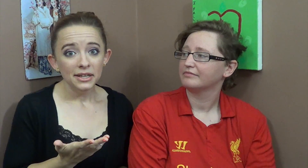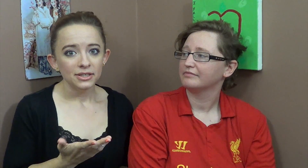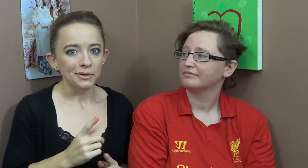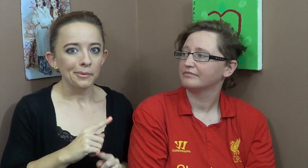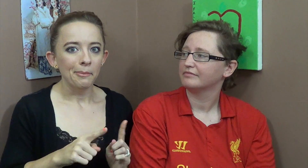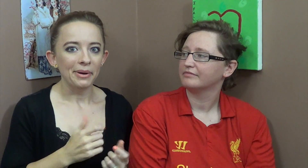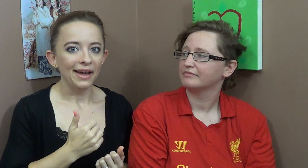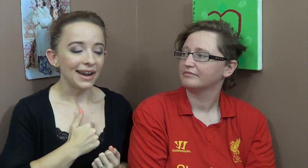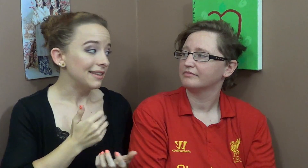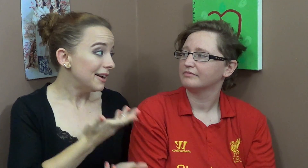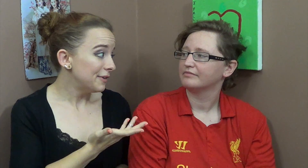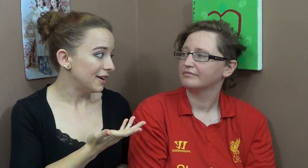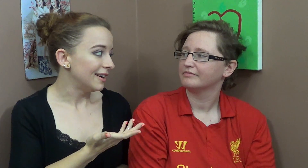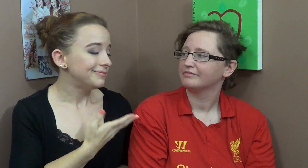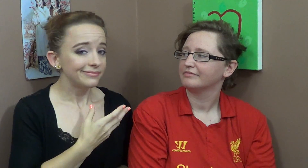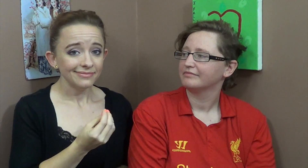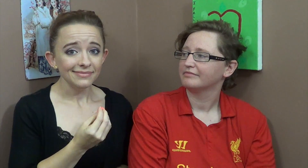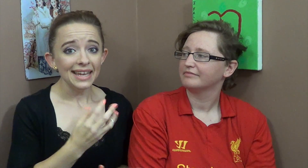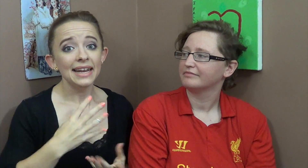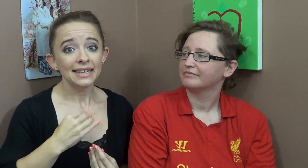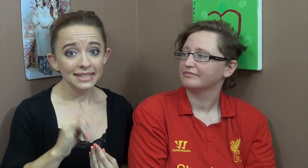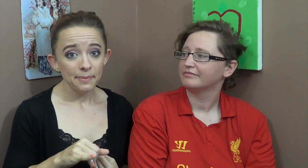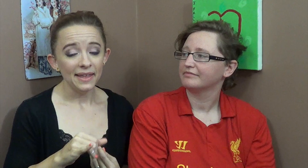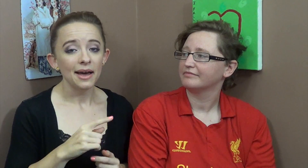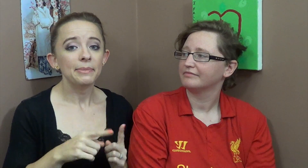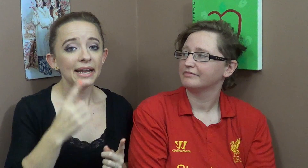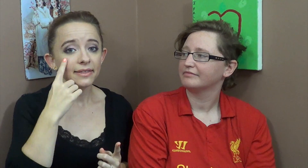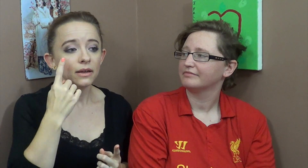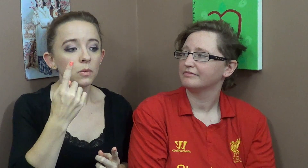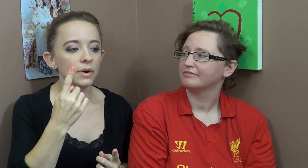for her even if I don't want to, but I love her and I accept that. I think